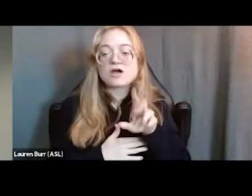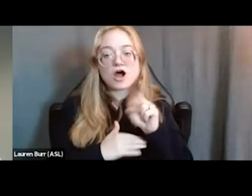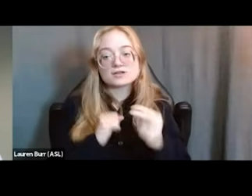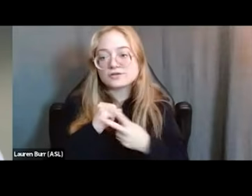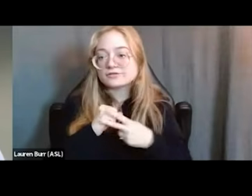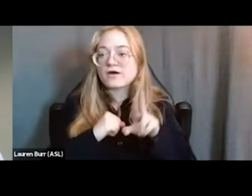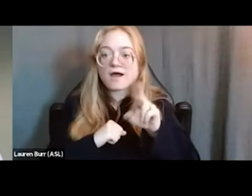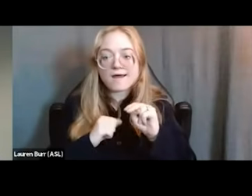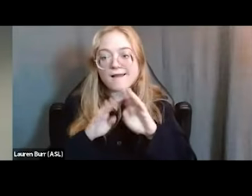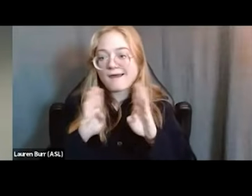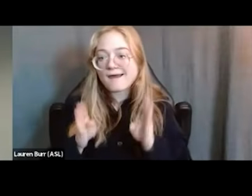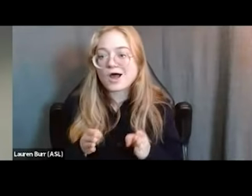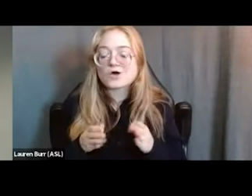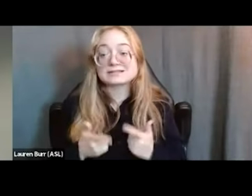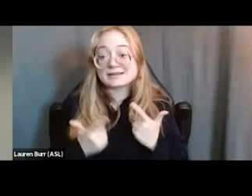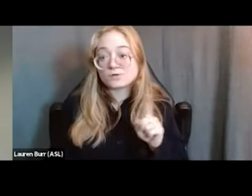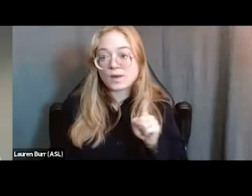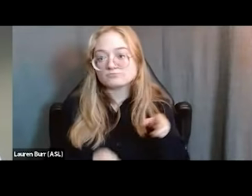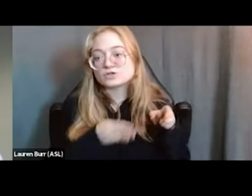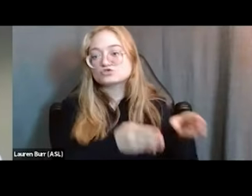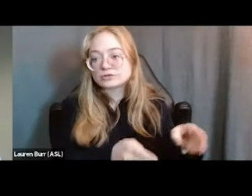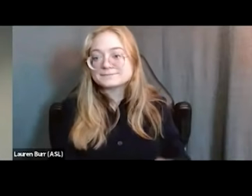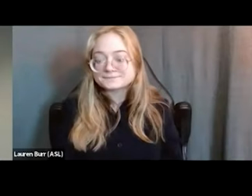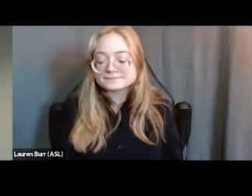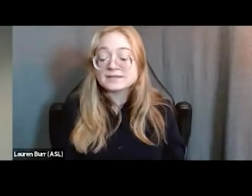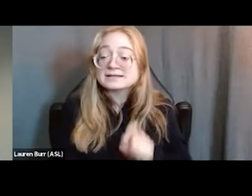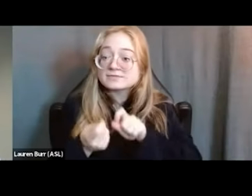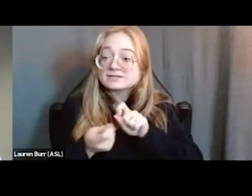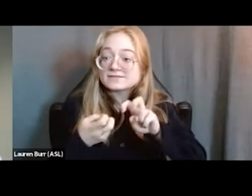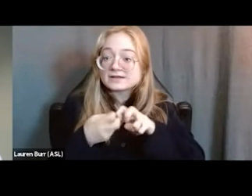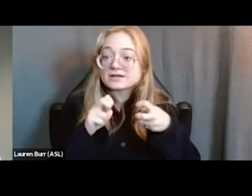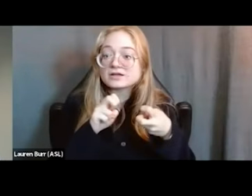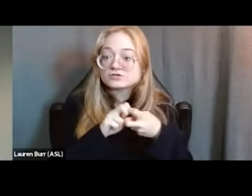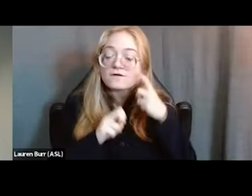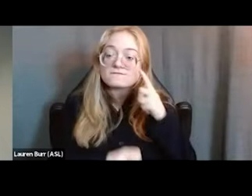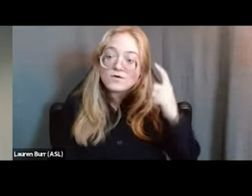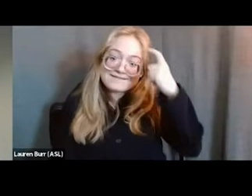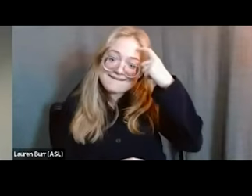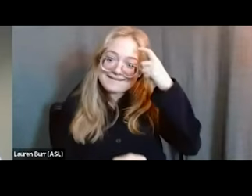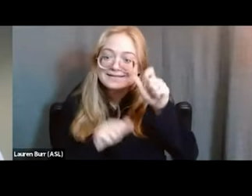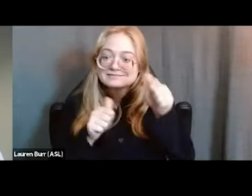and living on the streets. Specific issues, especially incontinence can result in the person